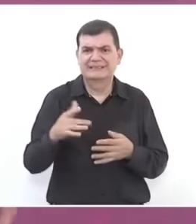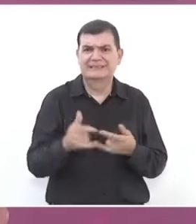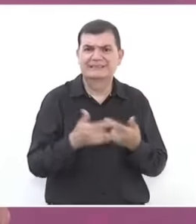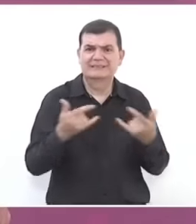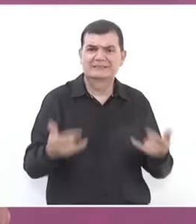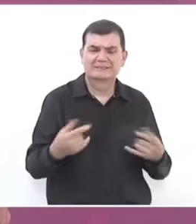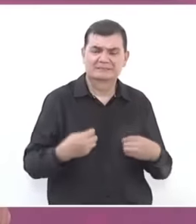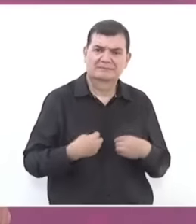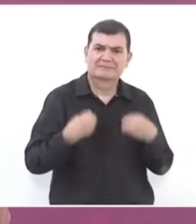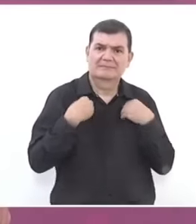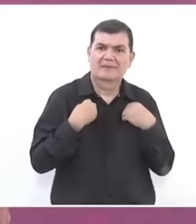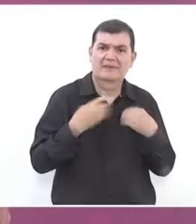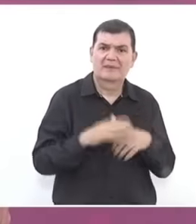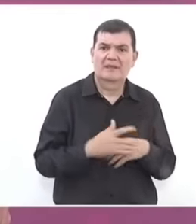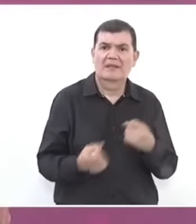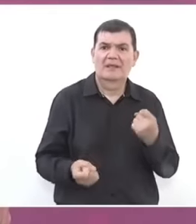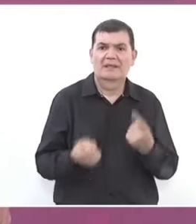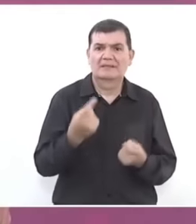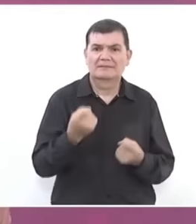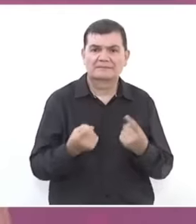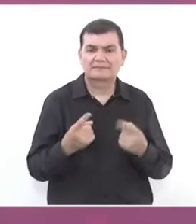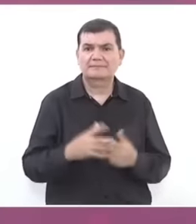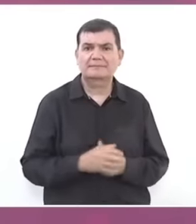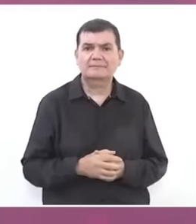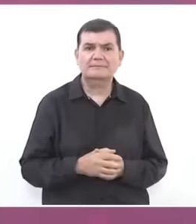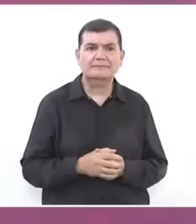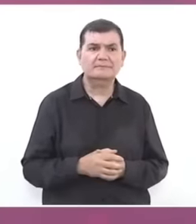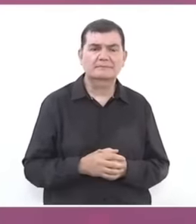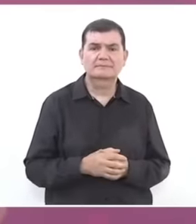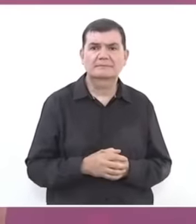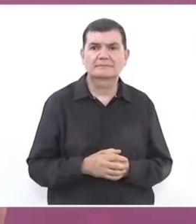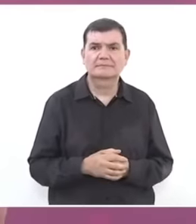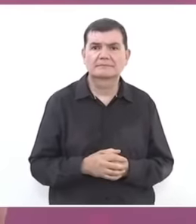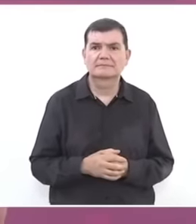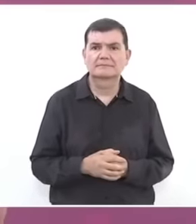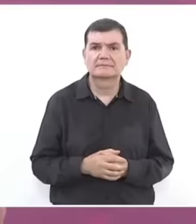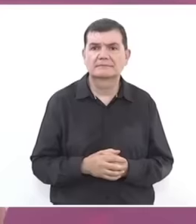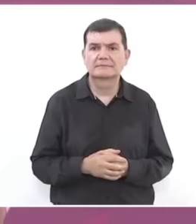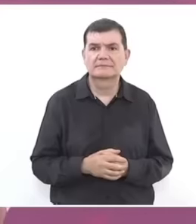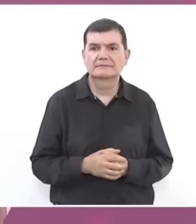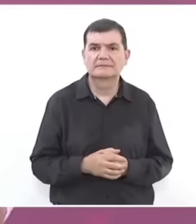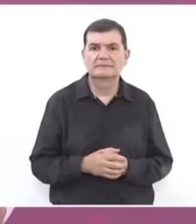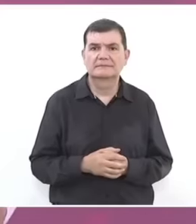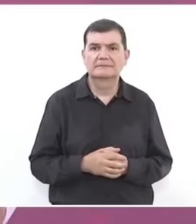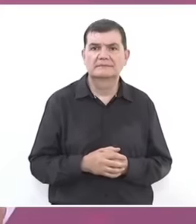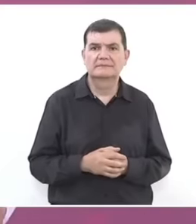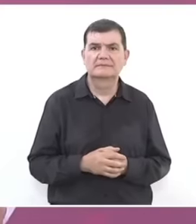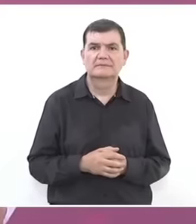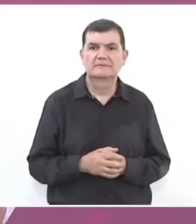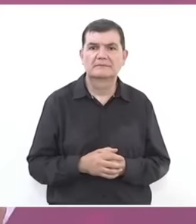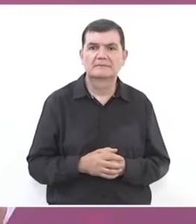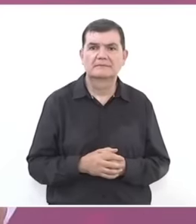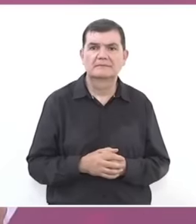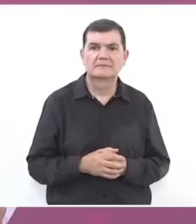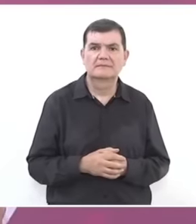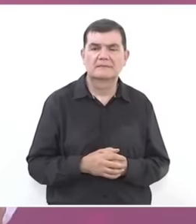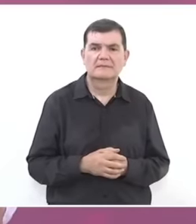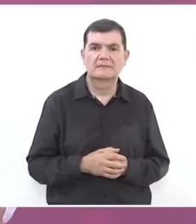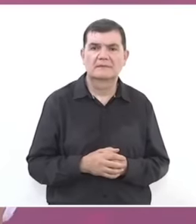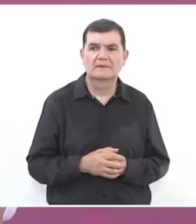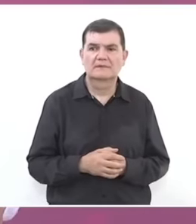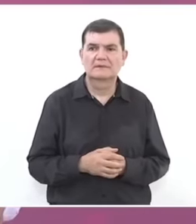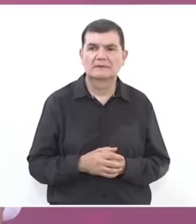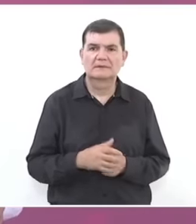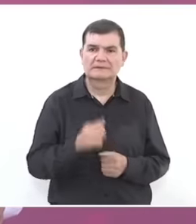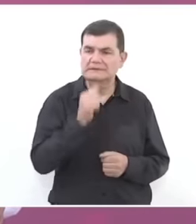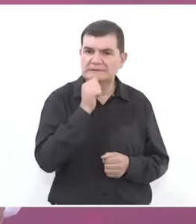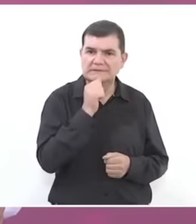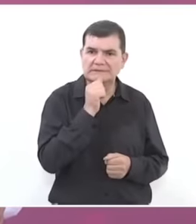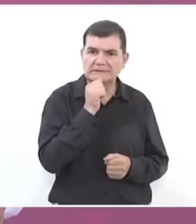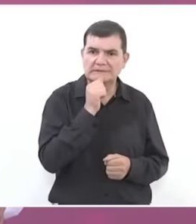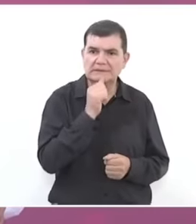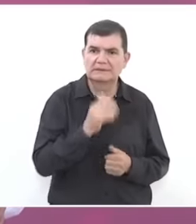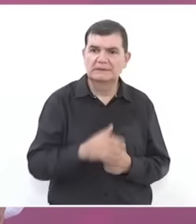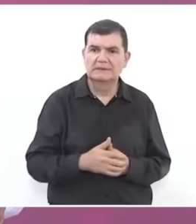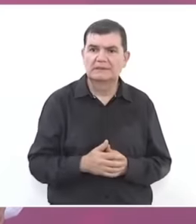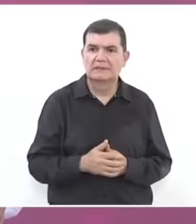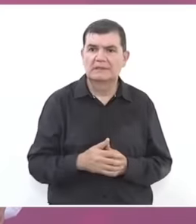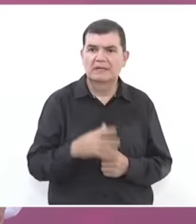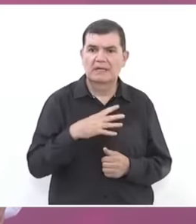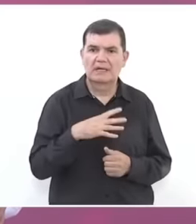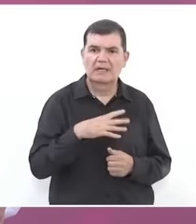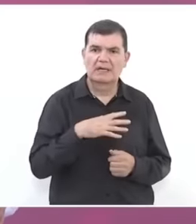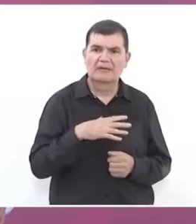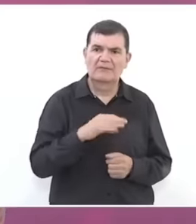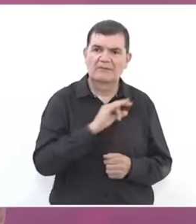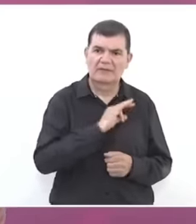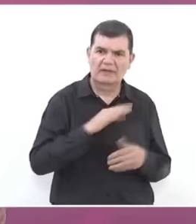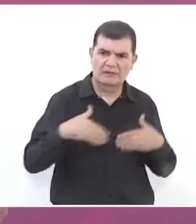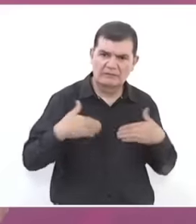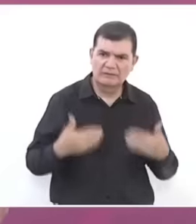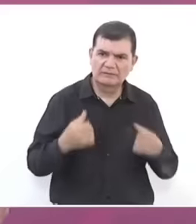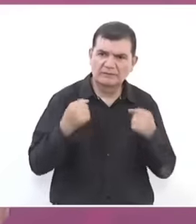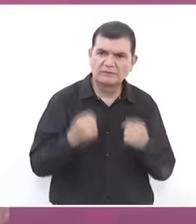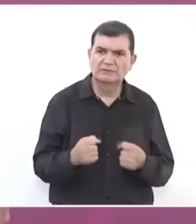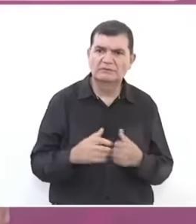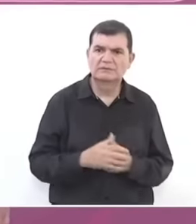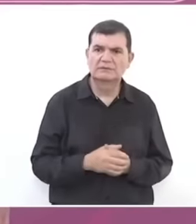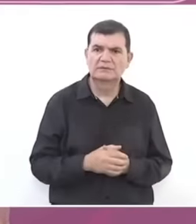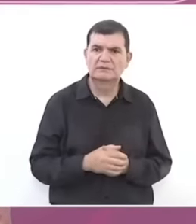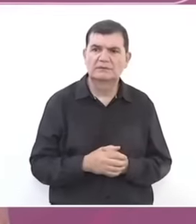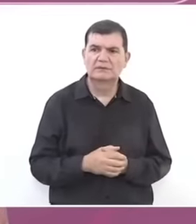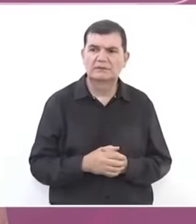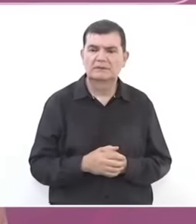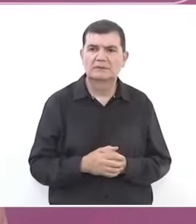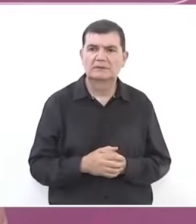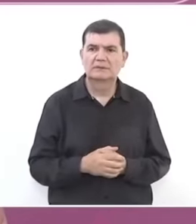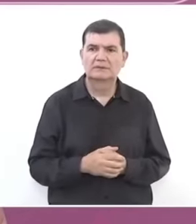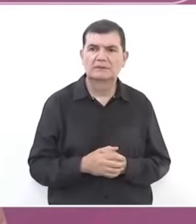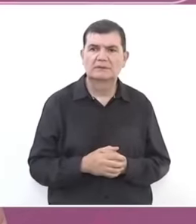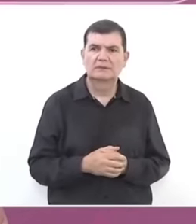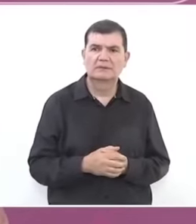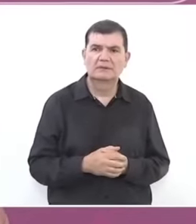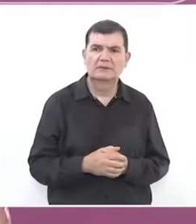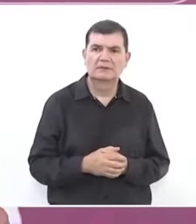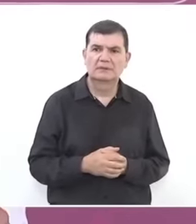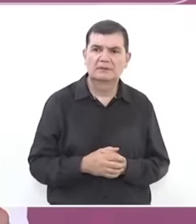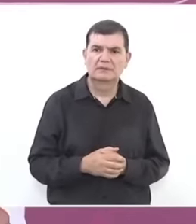live through, some who did not have firm convictions or Eh they were not used to fighting